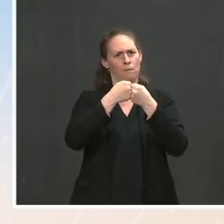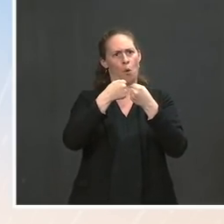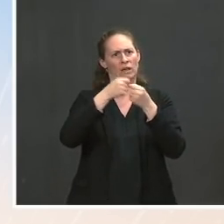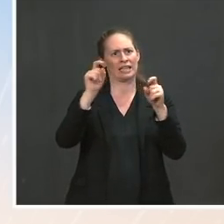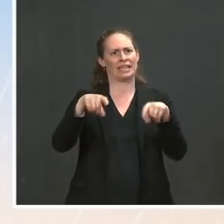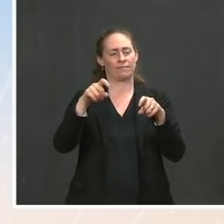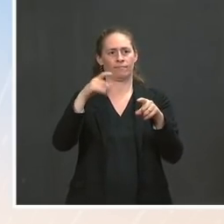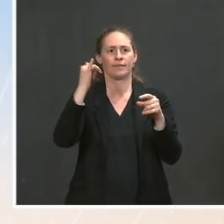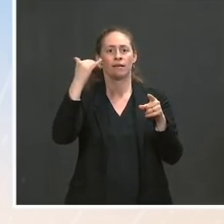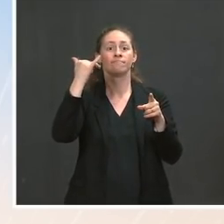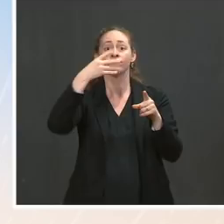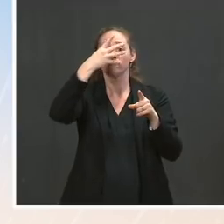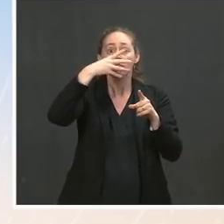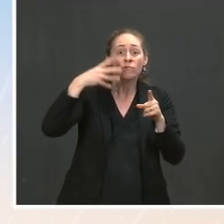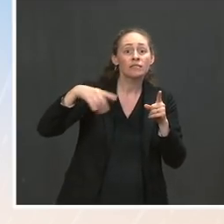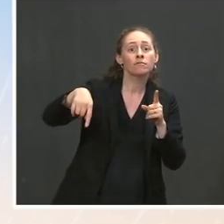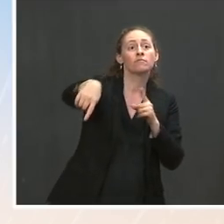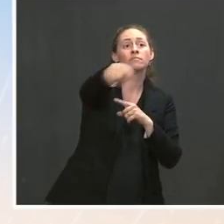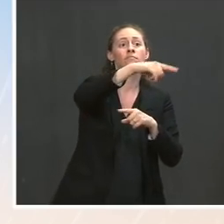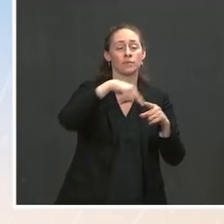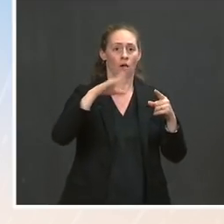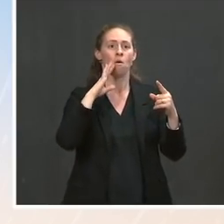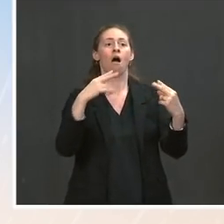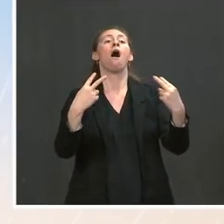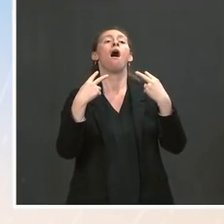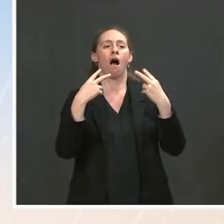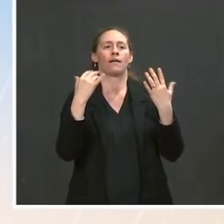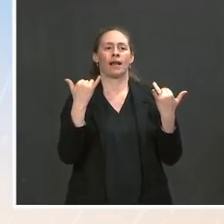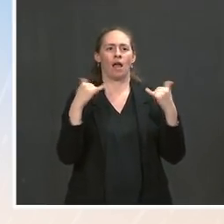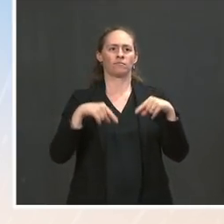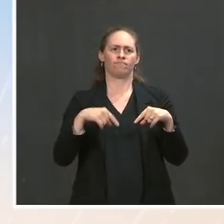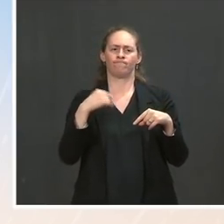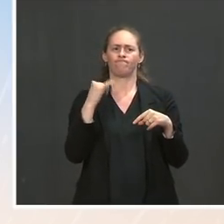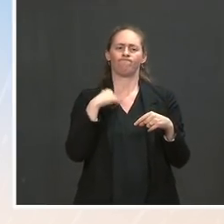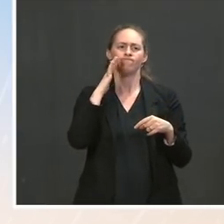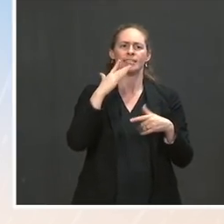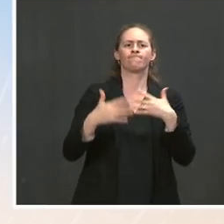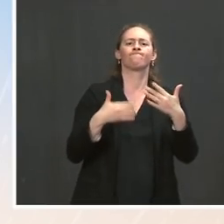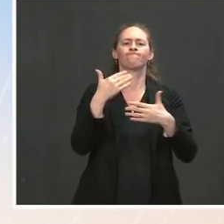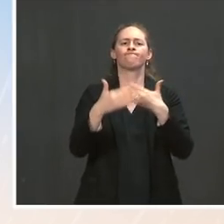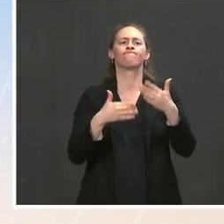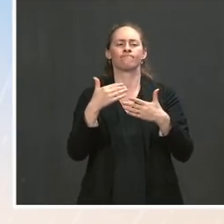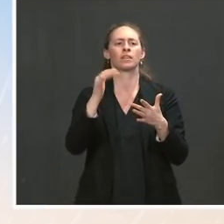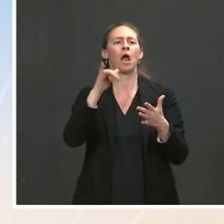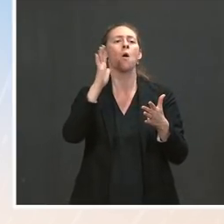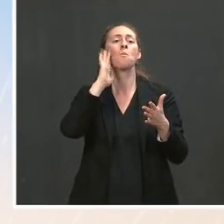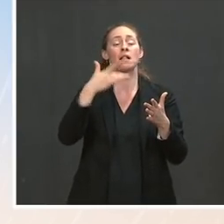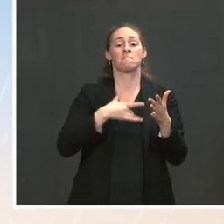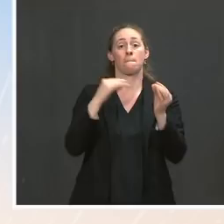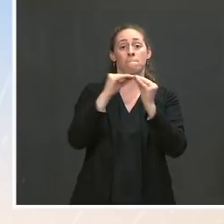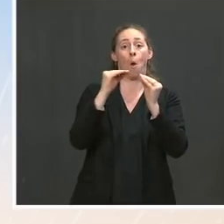who have a parent or legal guardian in the United States. This will add more capacity and more swiftly unite kids with relatives and sponsors.